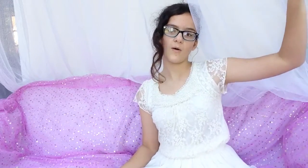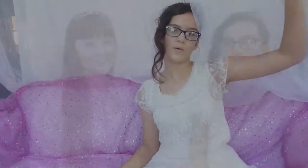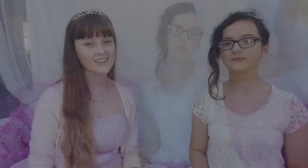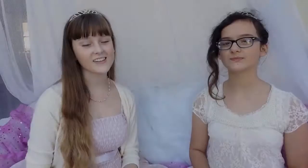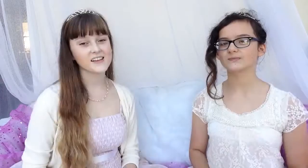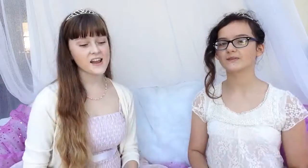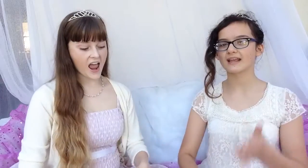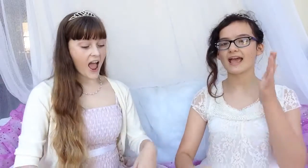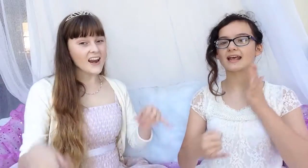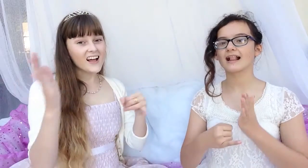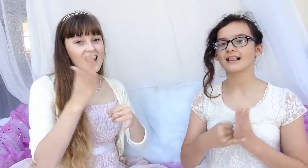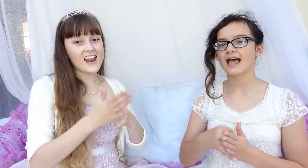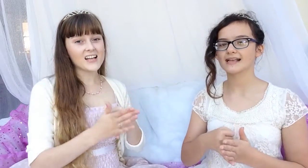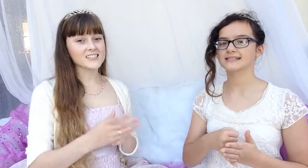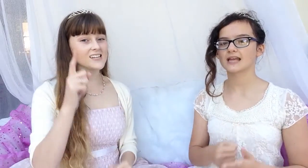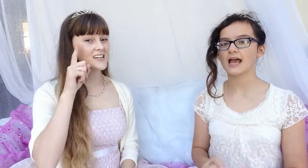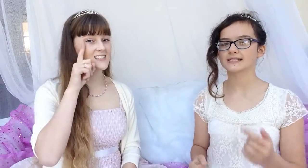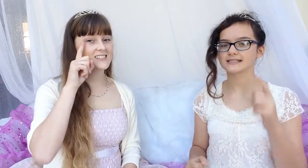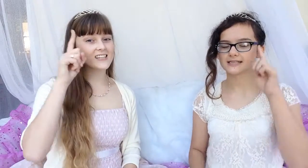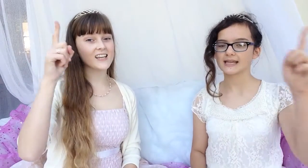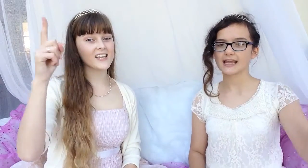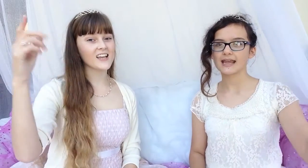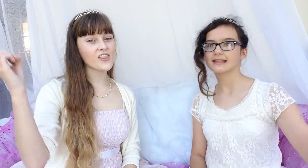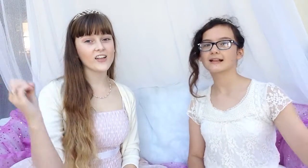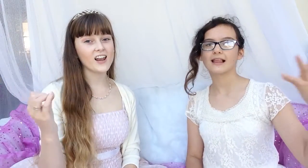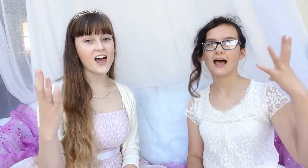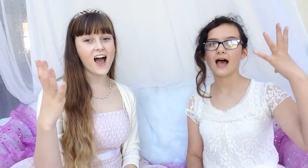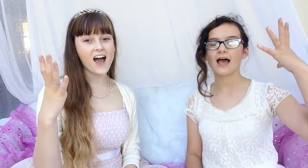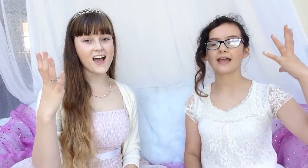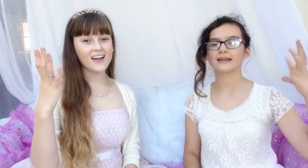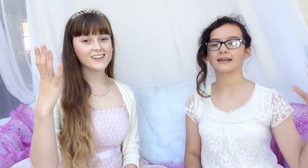And at last I see the light